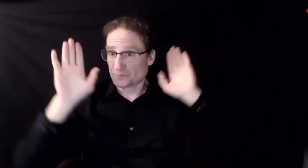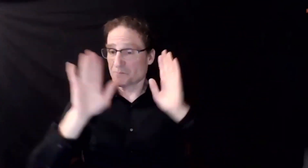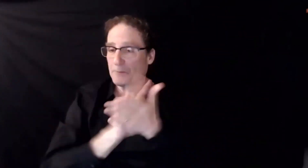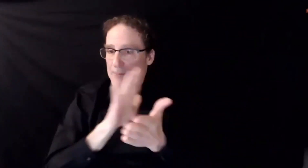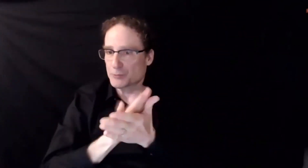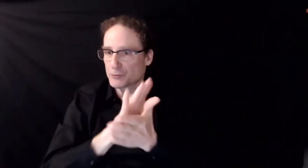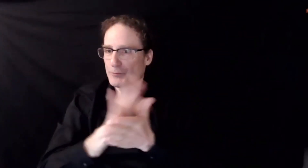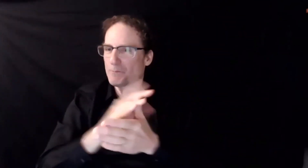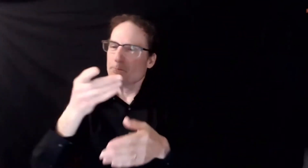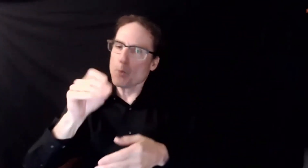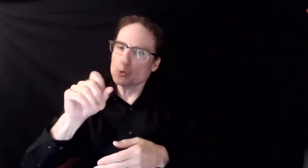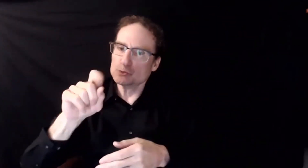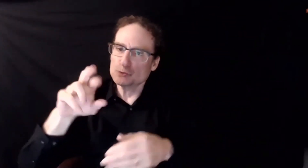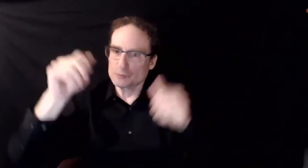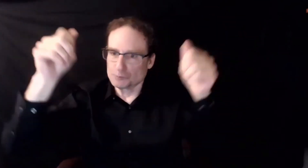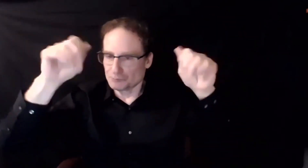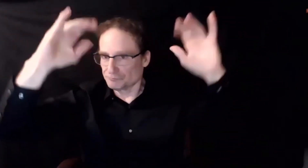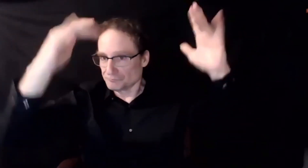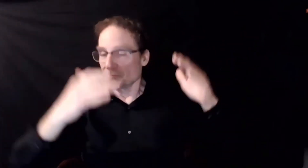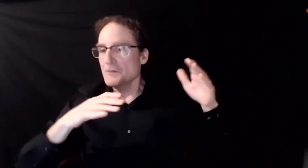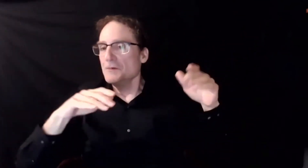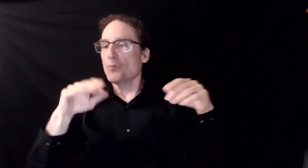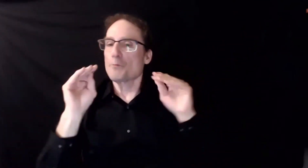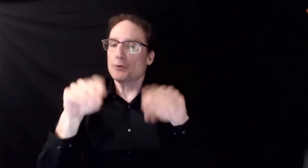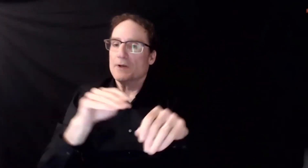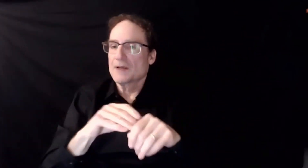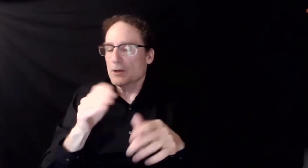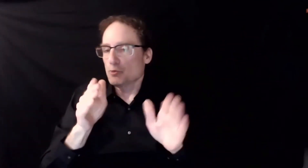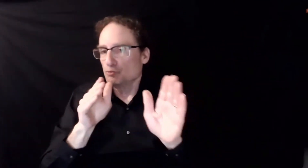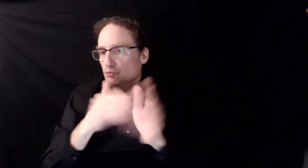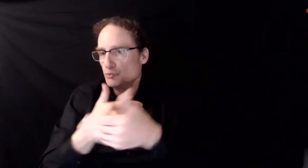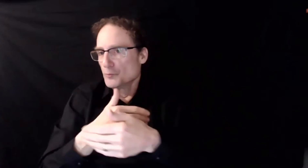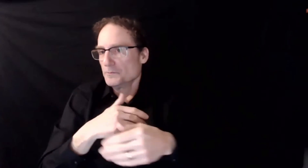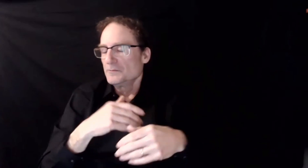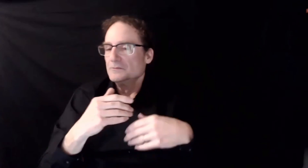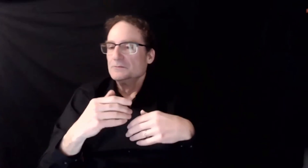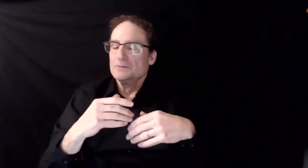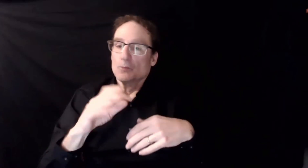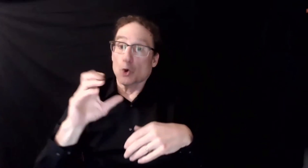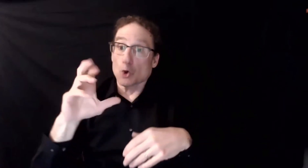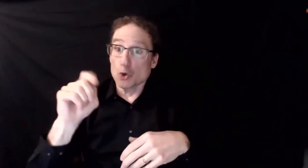And once we received that information, we would take those posted notes,